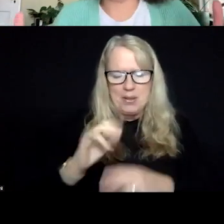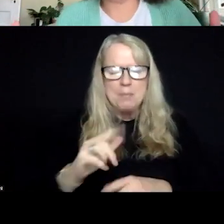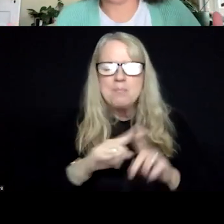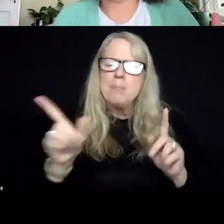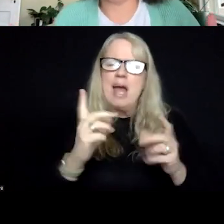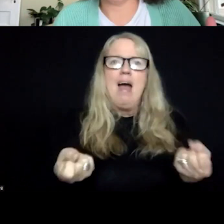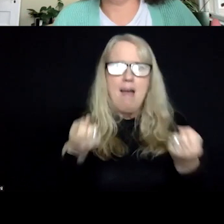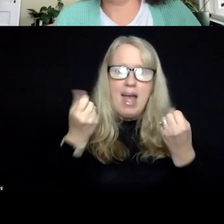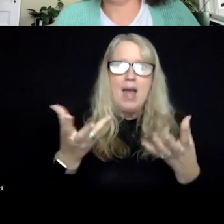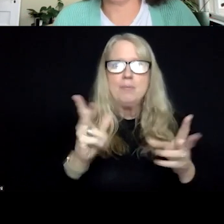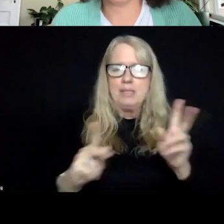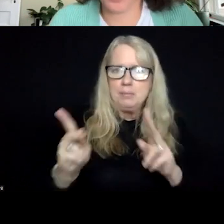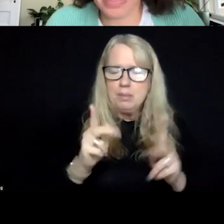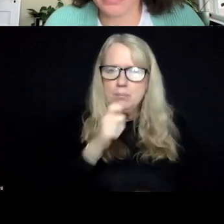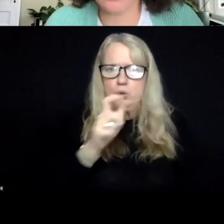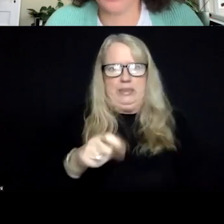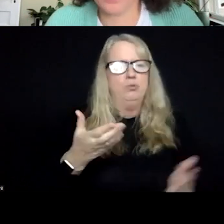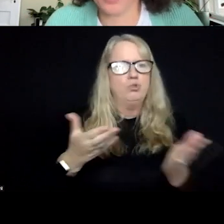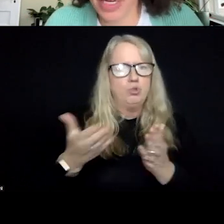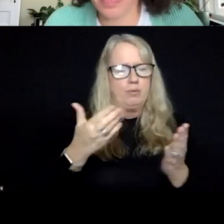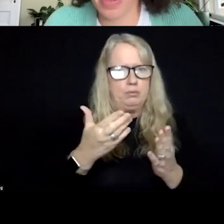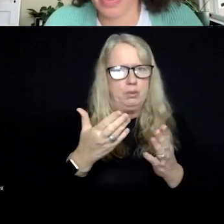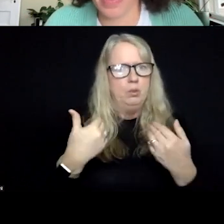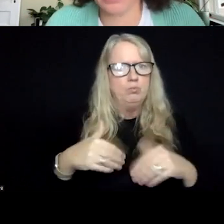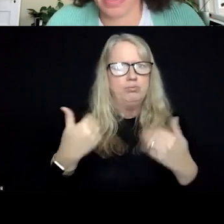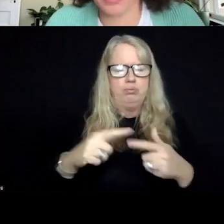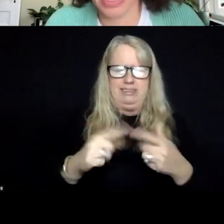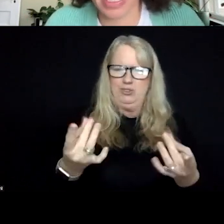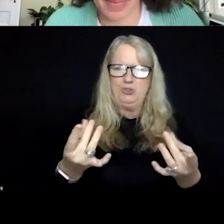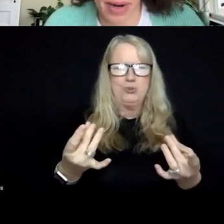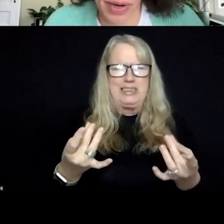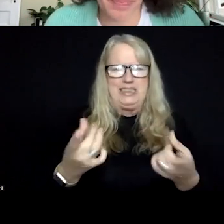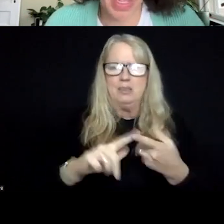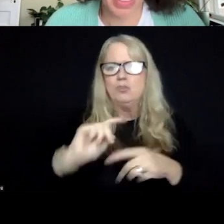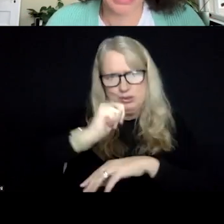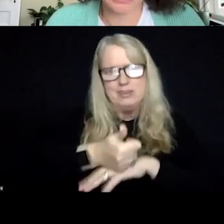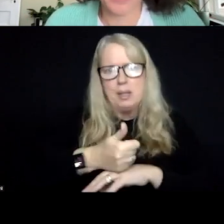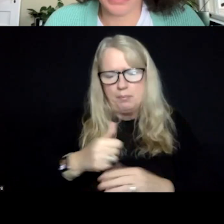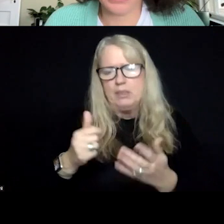PEOPLE NEED THIS SERVICE IS THE TRICKY PART OF ESTABLISHING THAT.